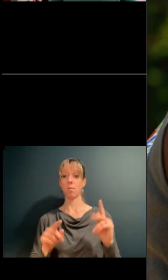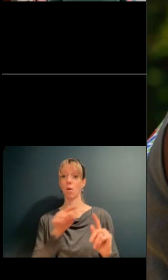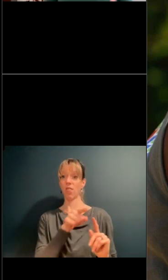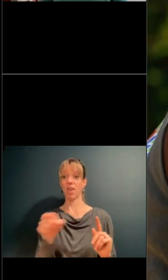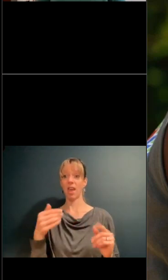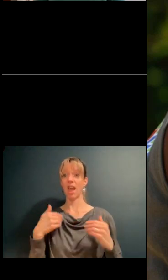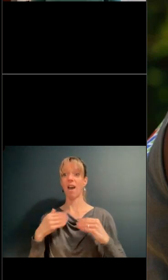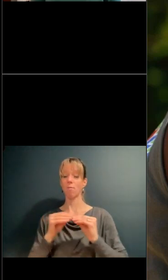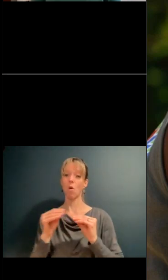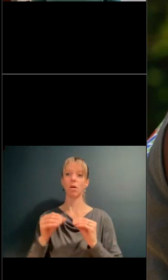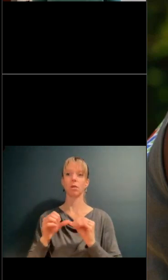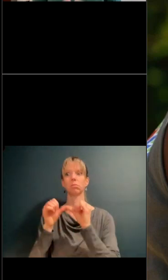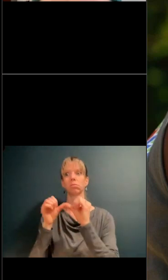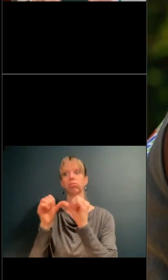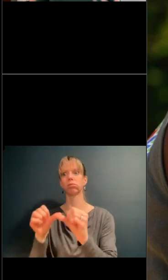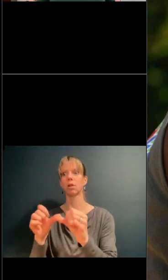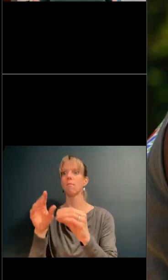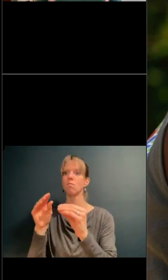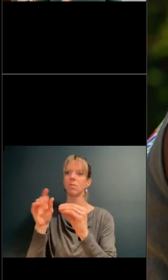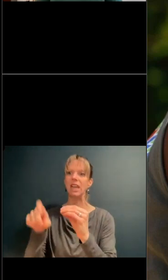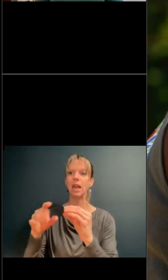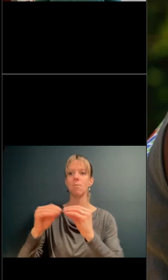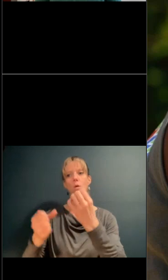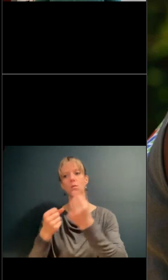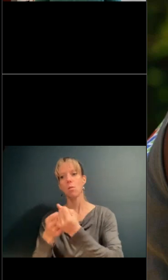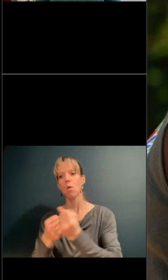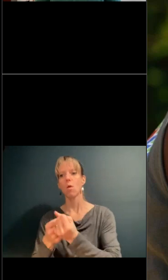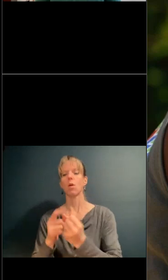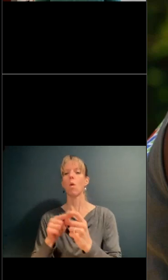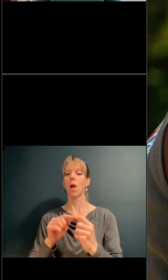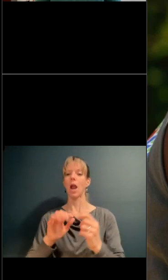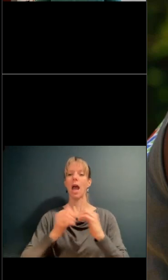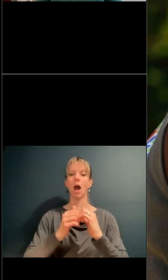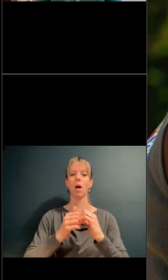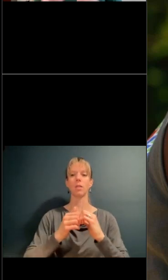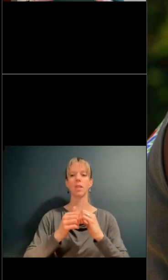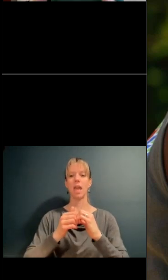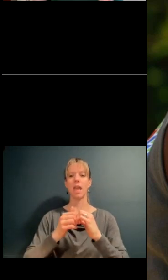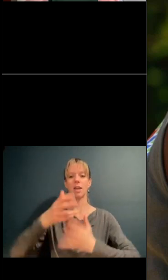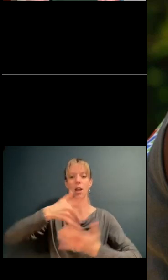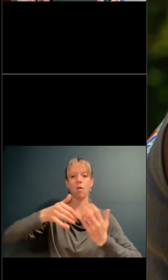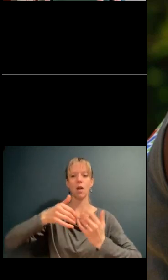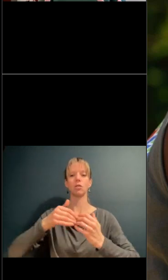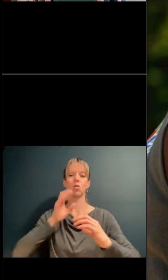extensive support needs, or complex communication difficulties, or behaviors that challenge us,